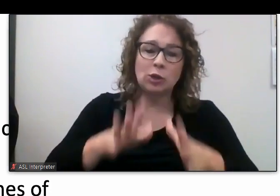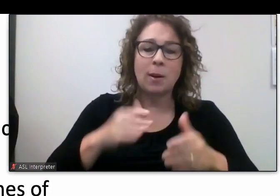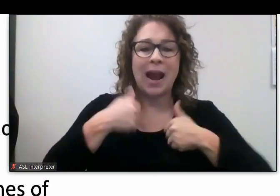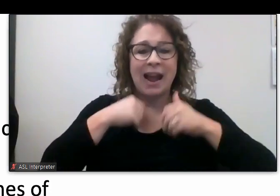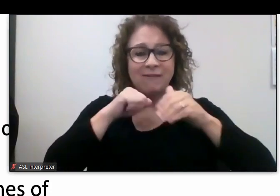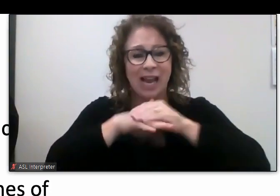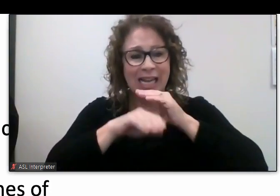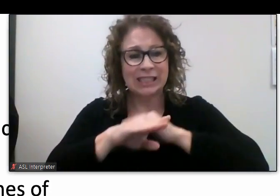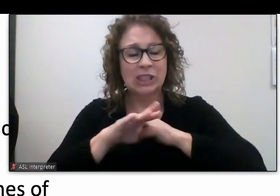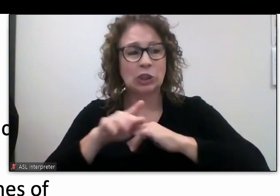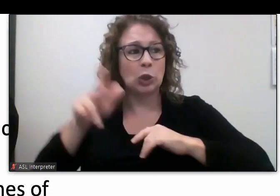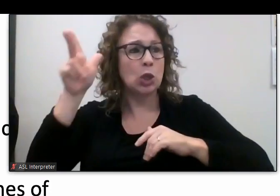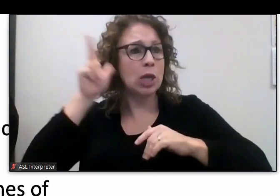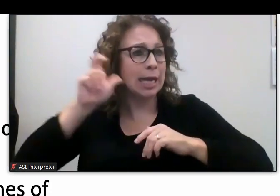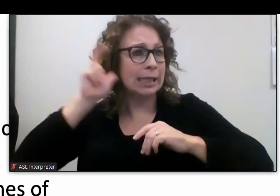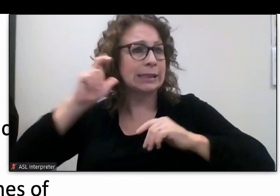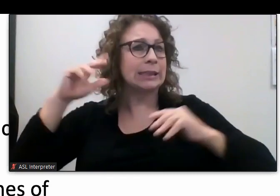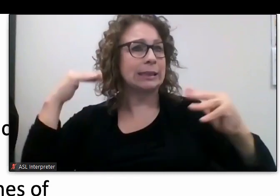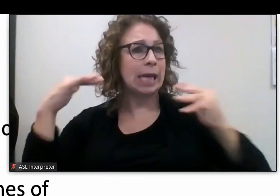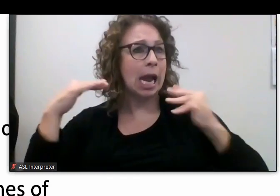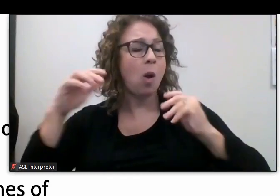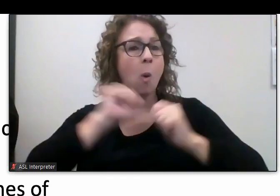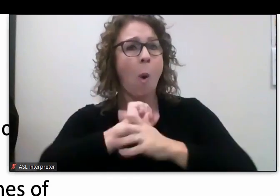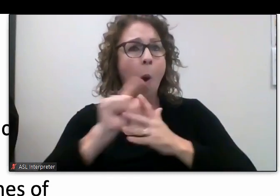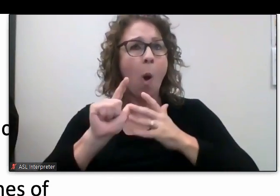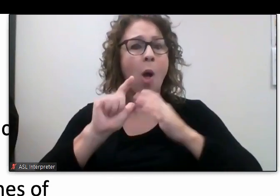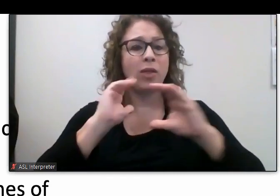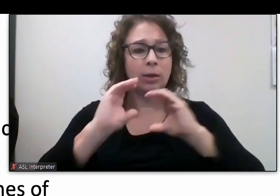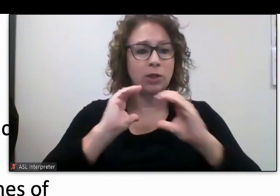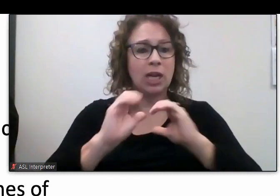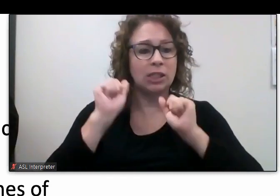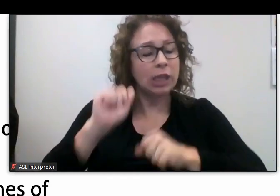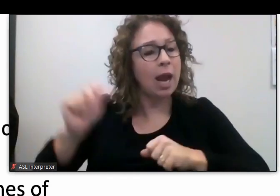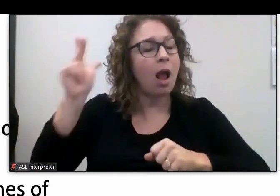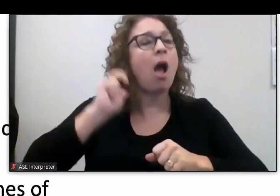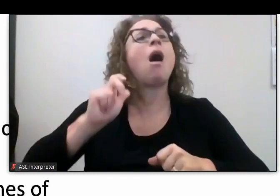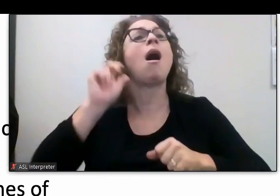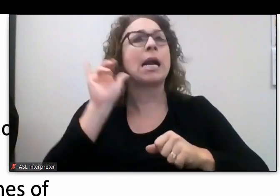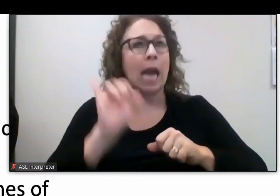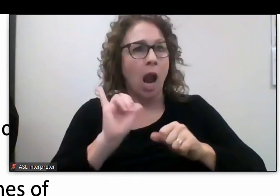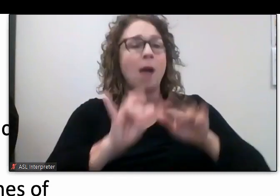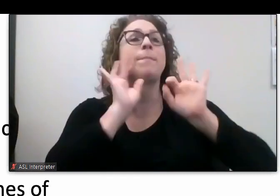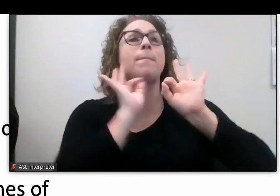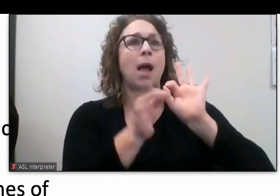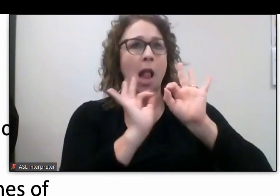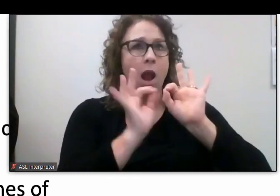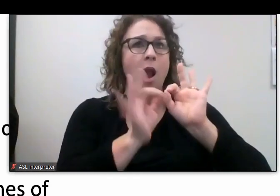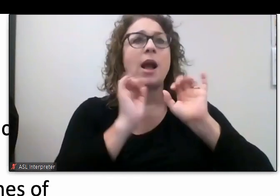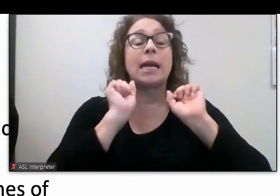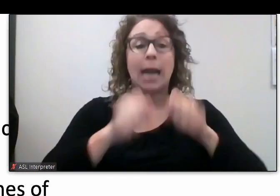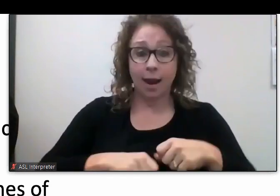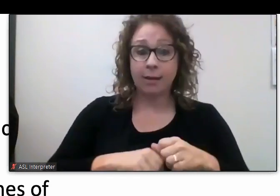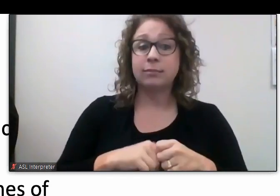so the interpreter can have all the dialogue or be able to hear all the dialogue to interpret correctly.